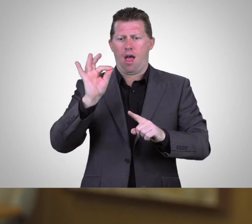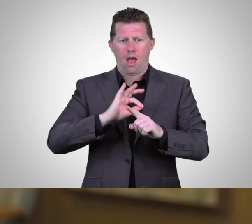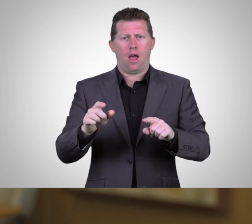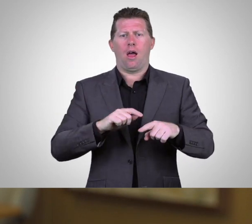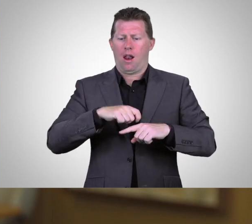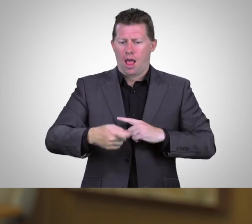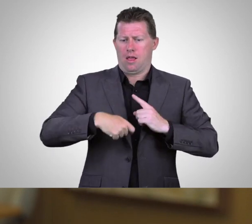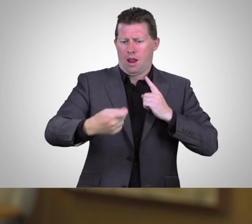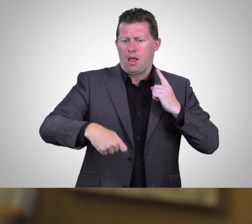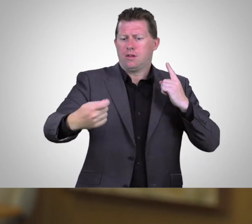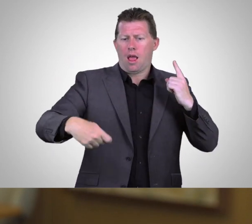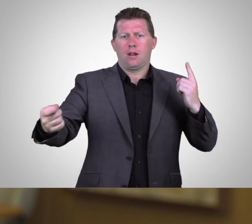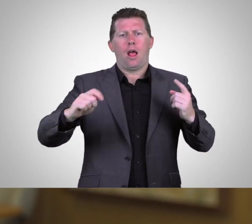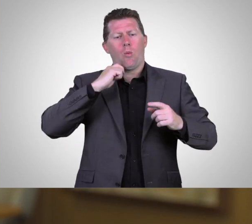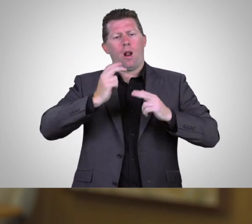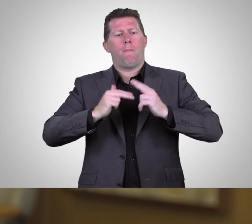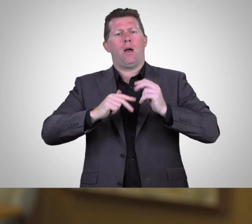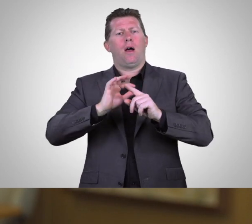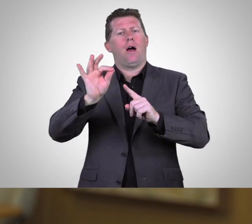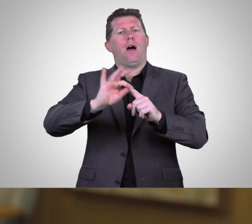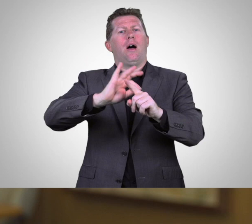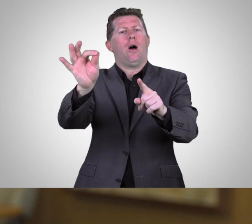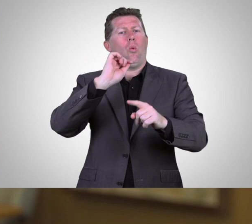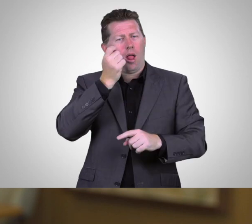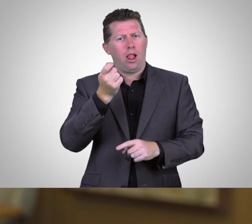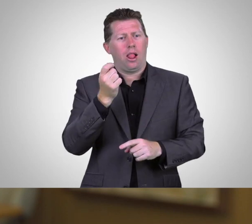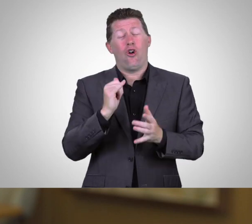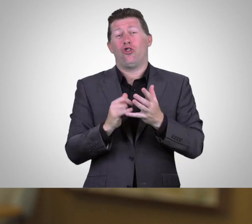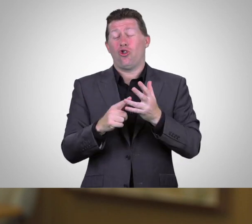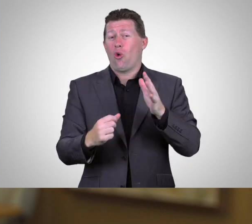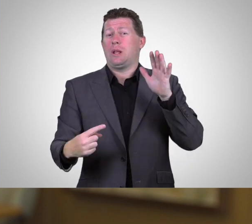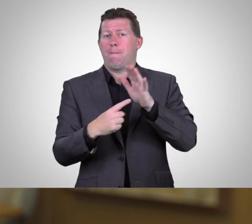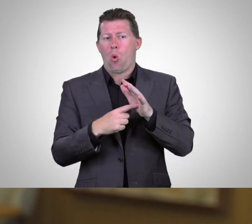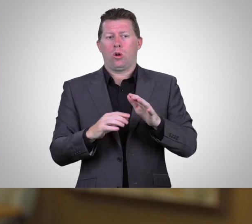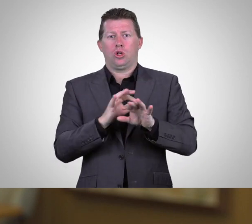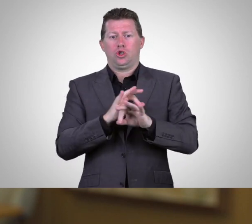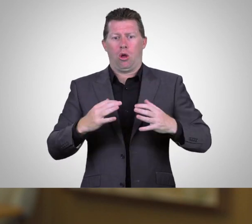you know the improvements will build over time. So it's really important not to be